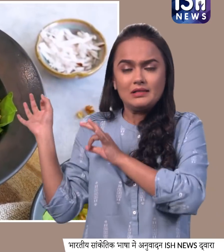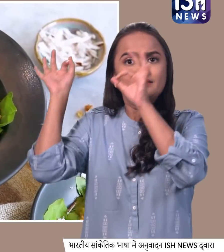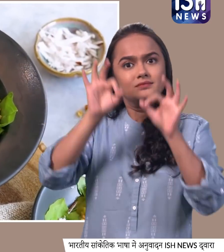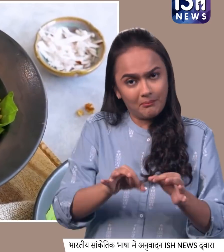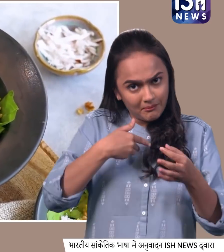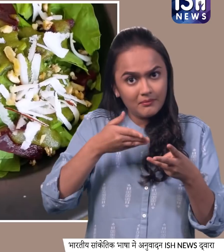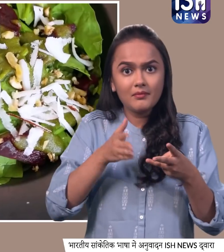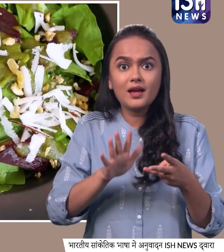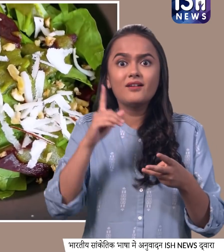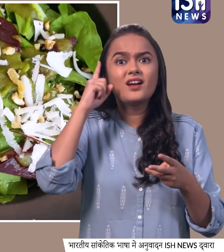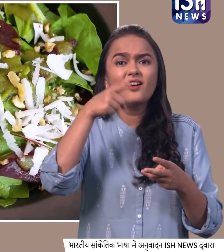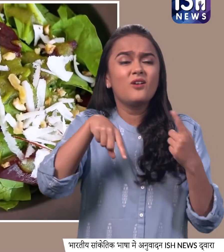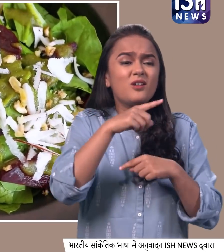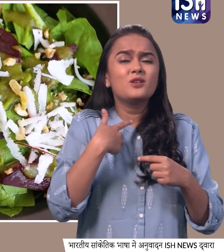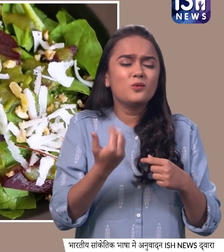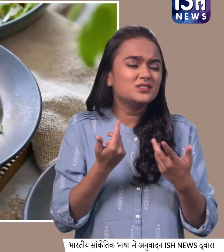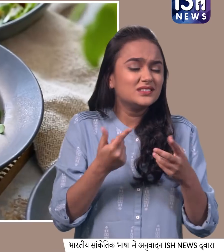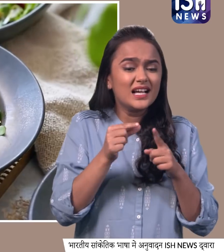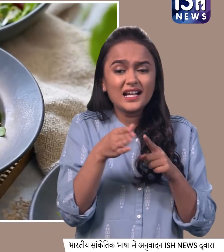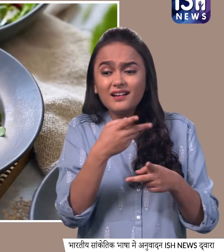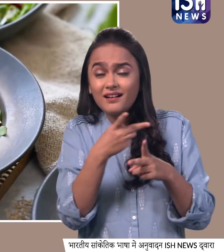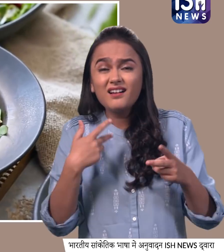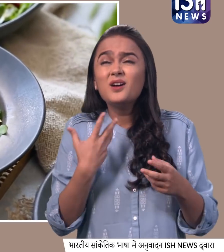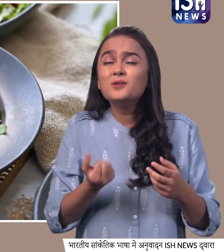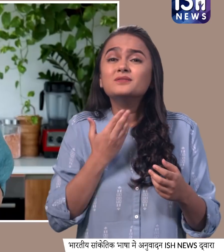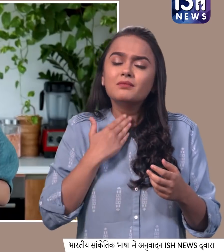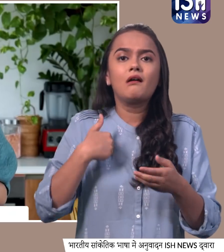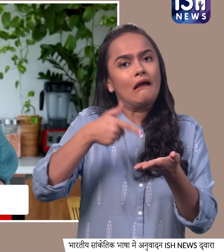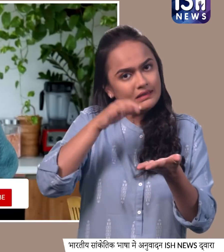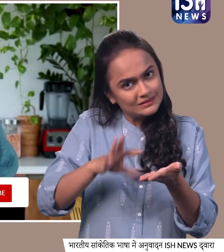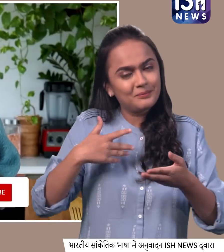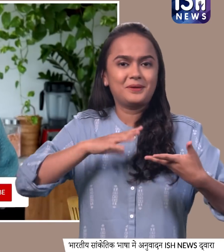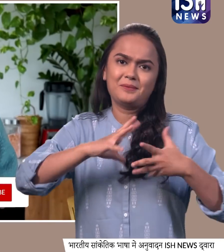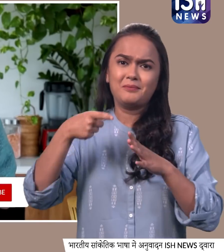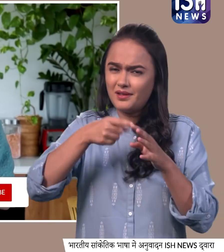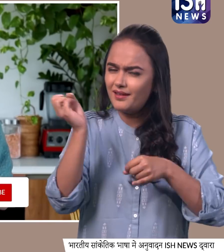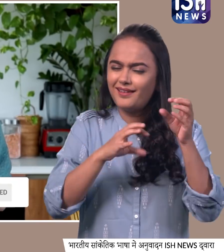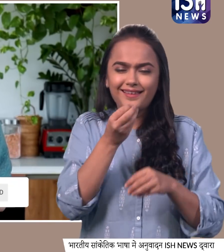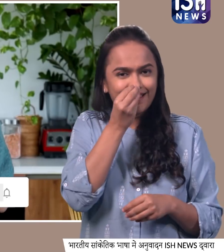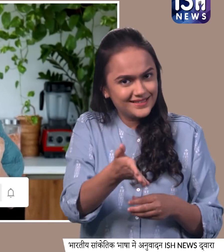When I want a leafy salad, this is the salad I make It's very easy to make as well